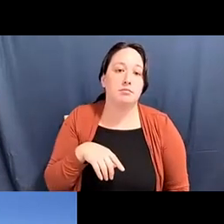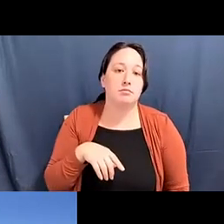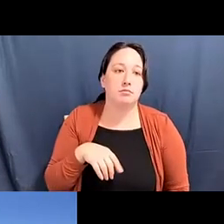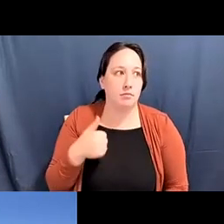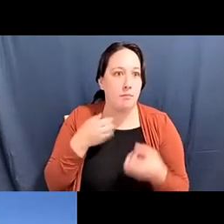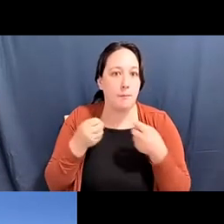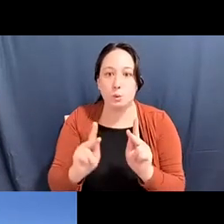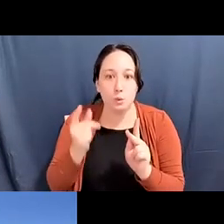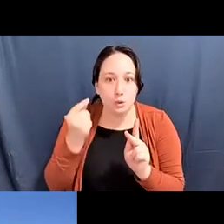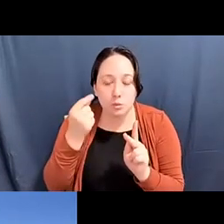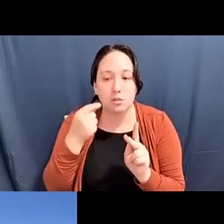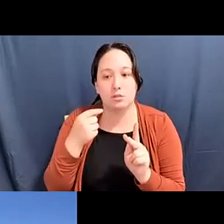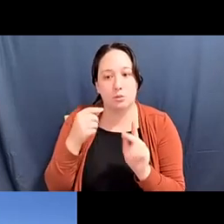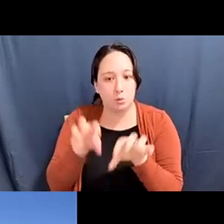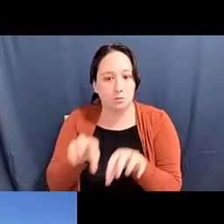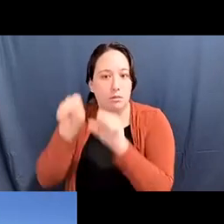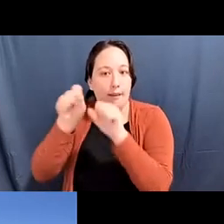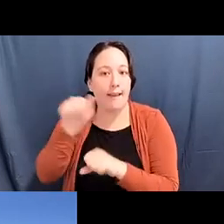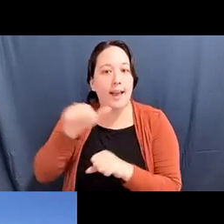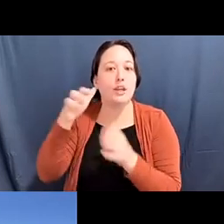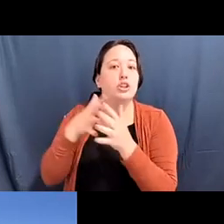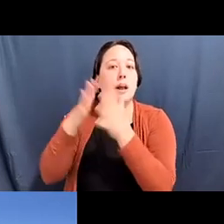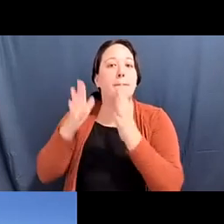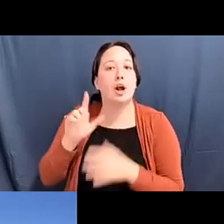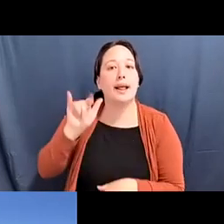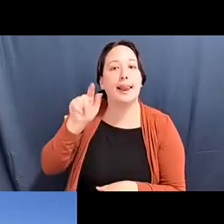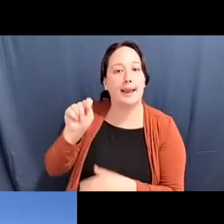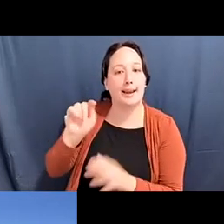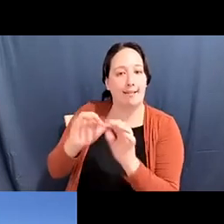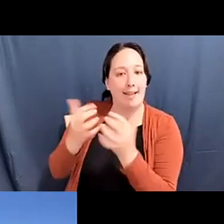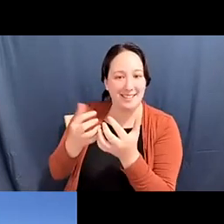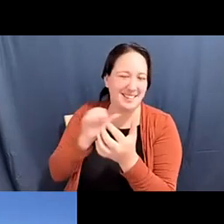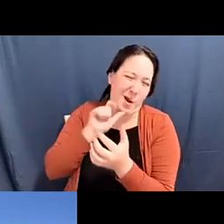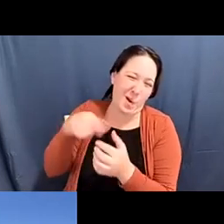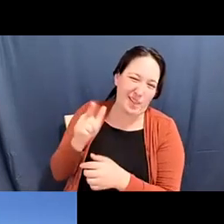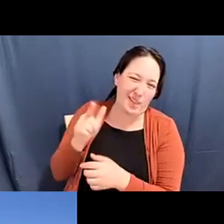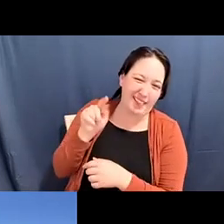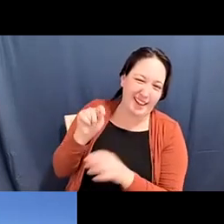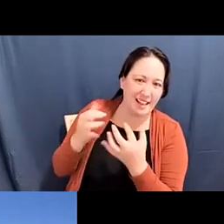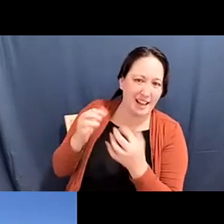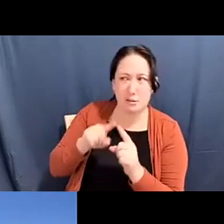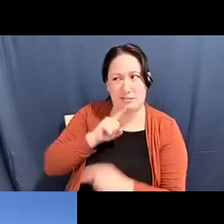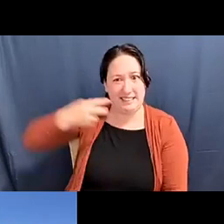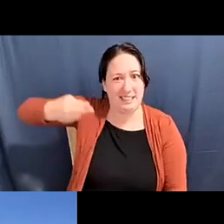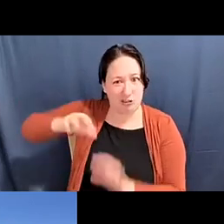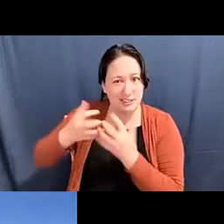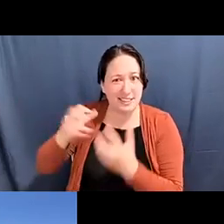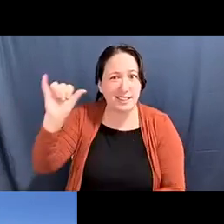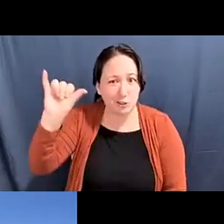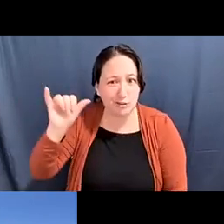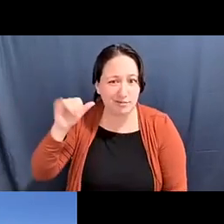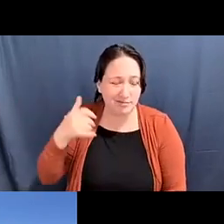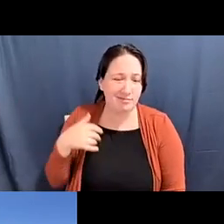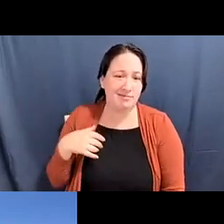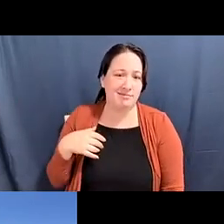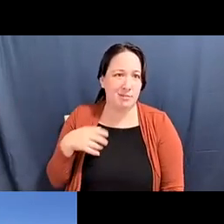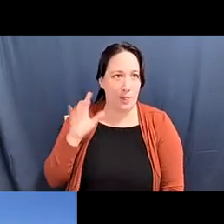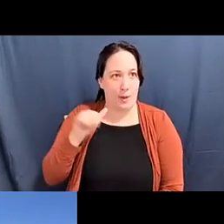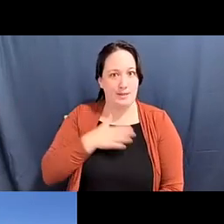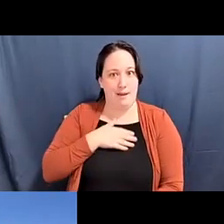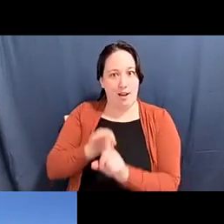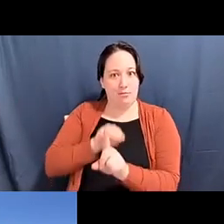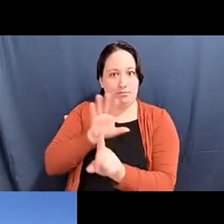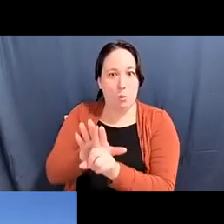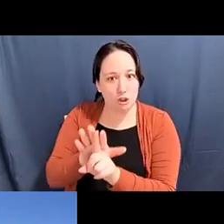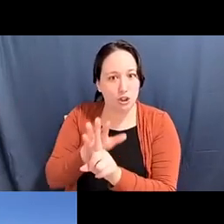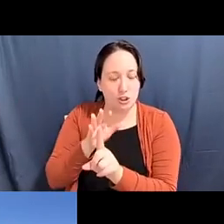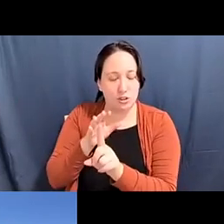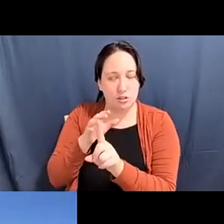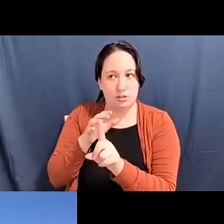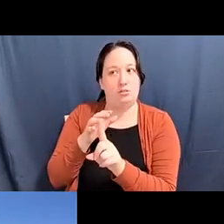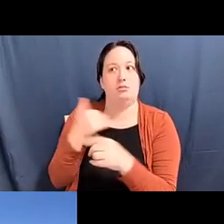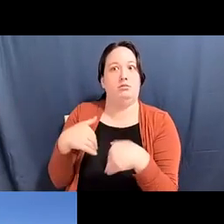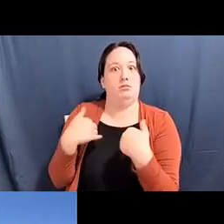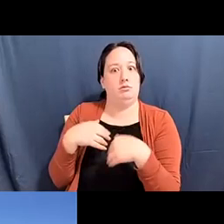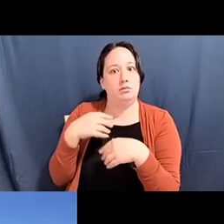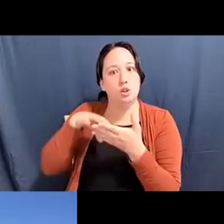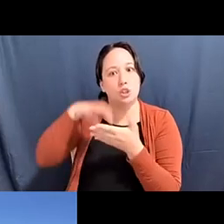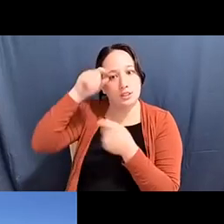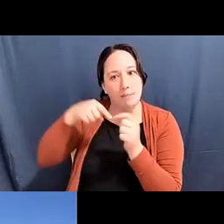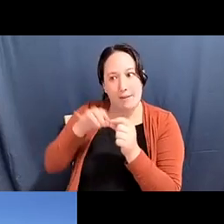Katherine Lee: to take an Asian American Literature class, which was not just the literature class, it was also a history class as well, and that was sort of my introduction into finally being exposed to the language that I needed in order to...